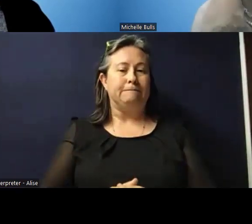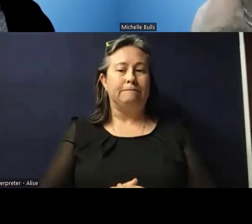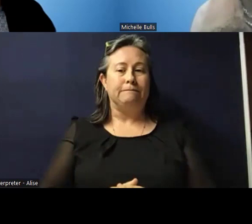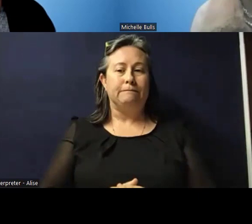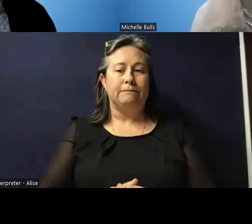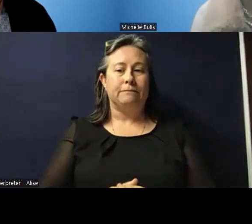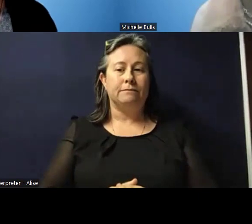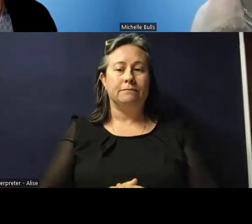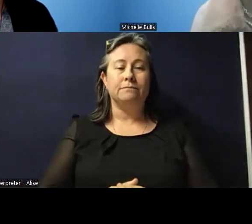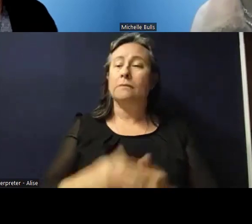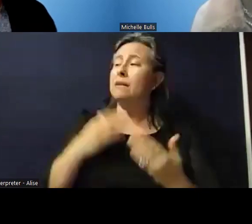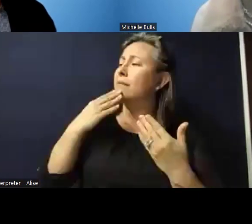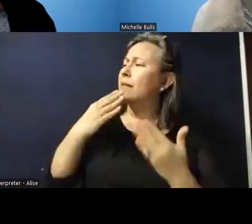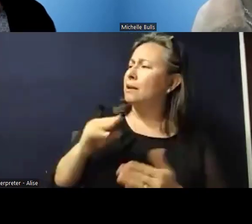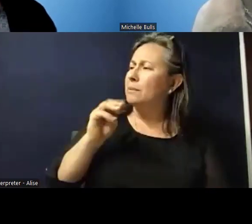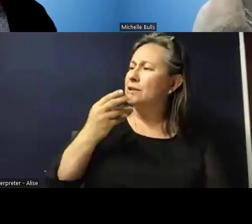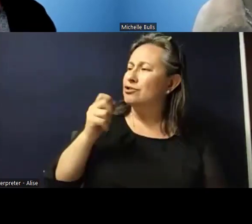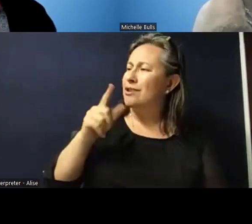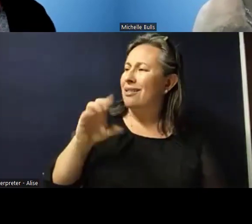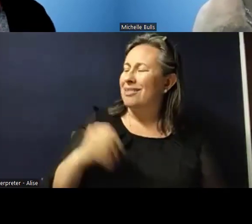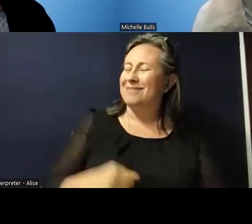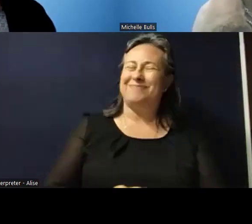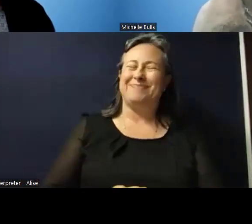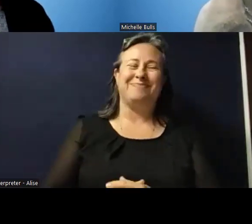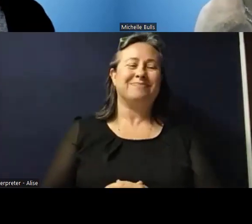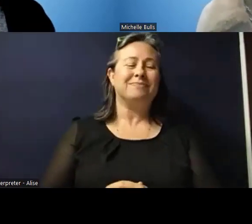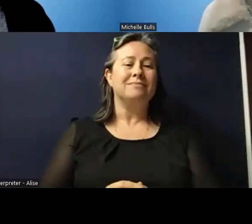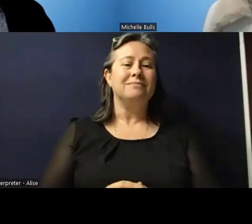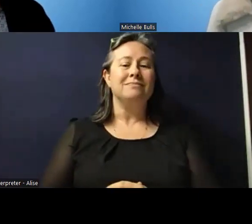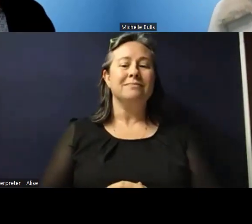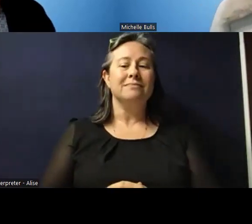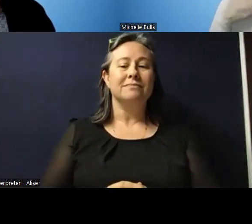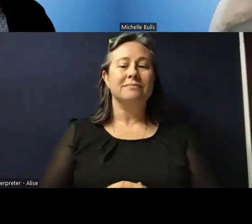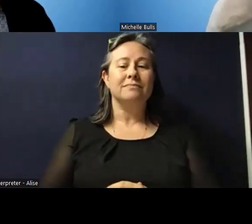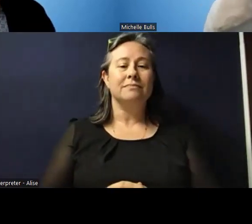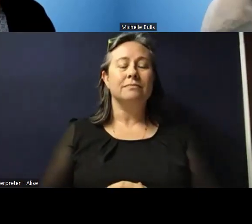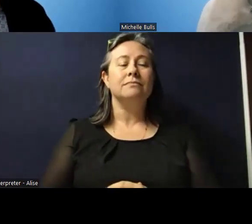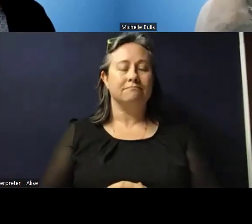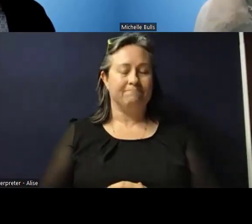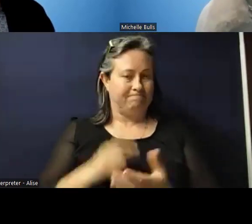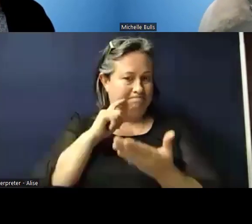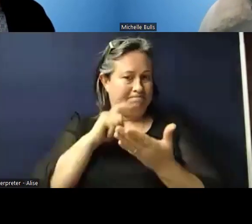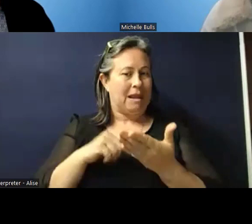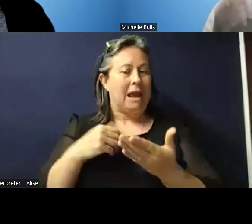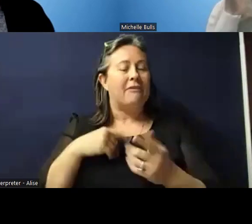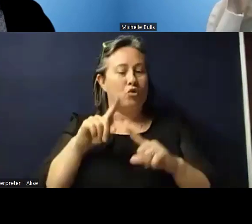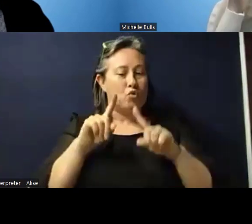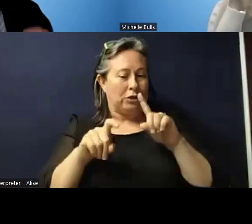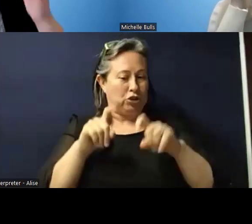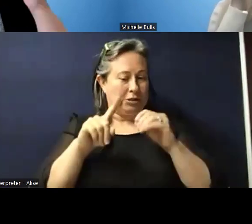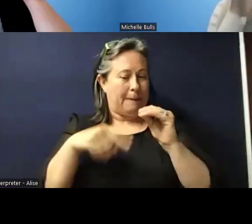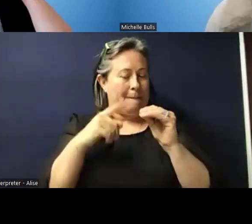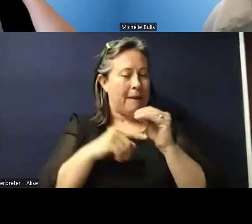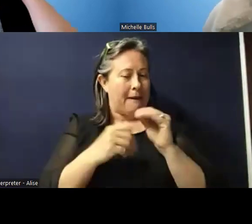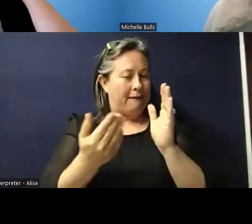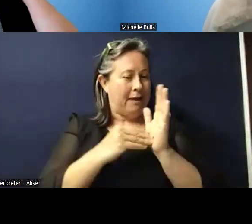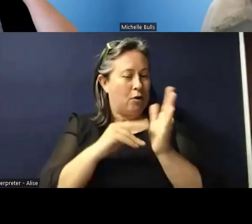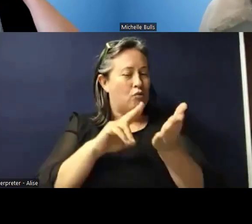Kasima Garst: Thank you, Michelle. So going back a little bit, we see we've got some questions here again on the registration, and then that will lead